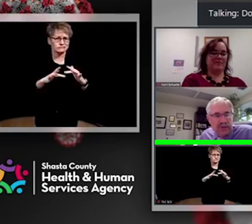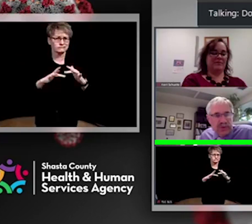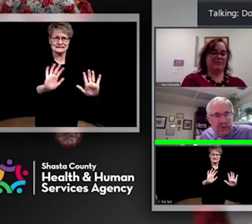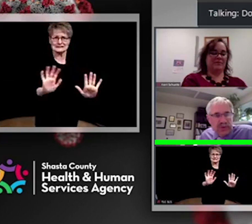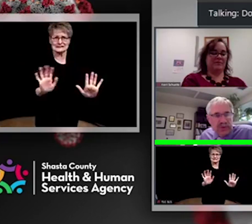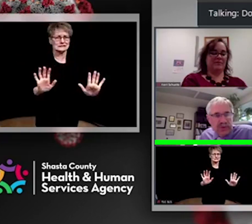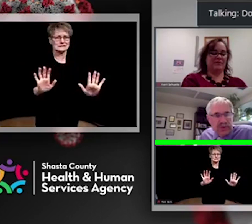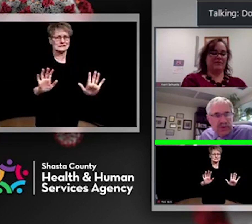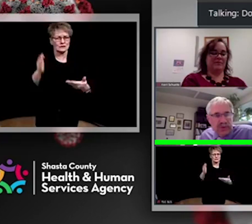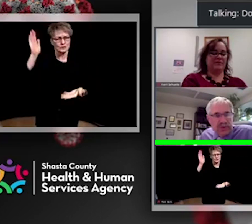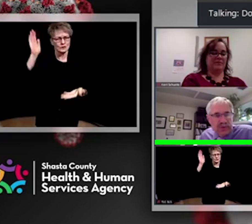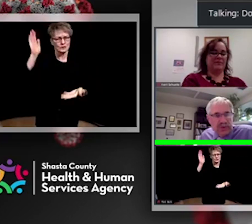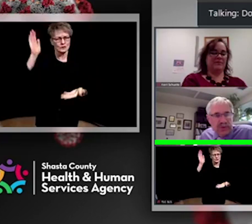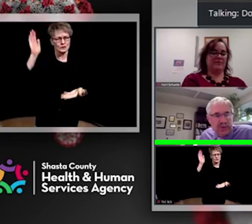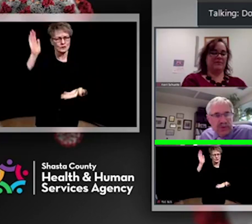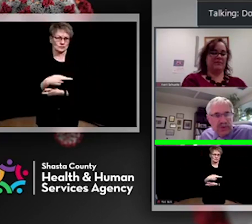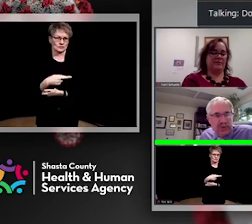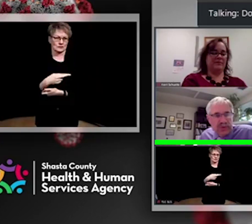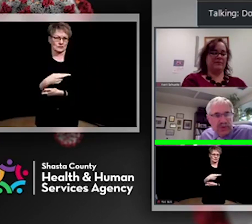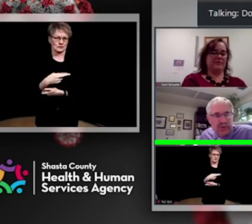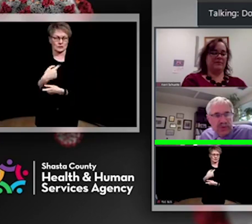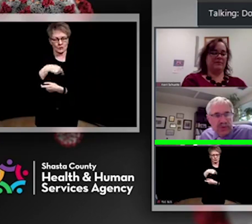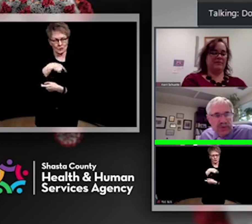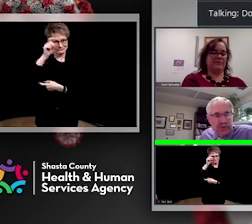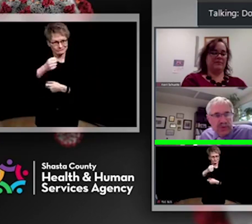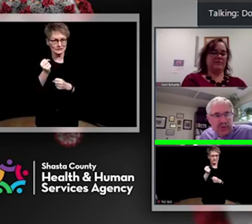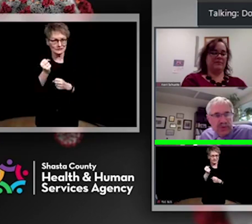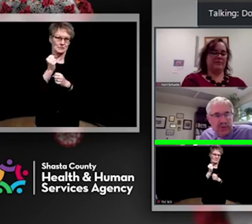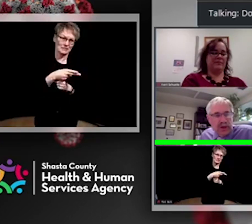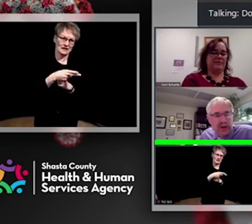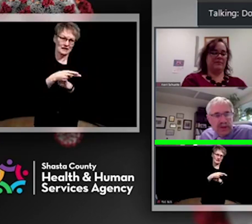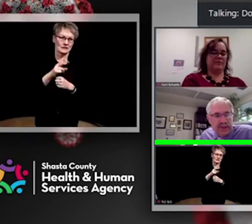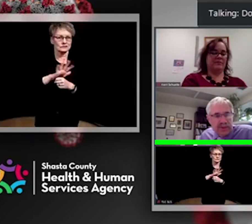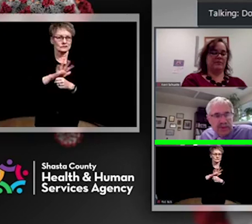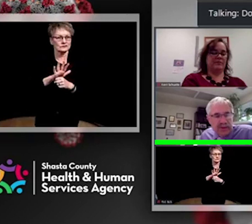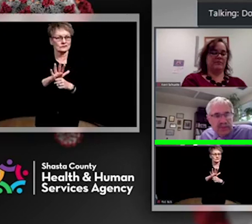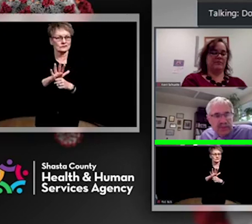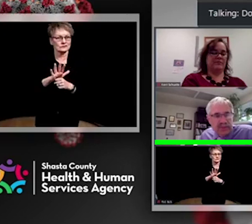this thing out because it's going to take more than just our containment efforts. It's